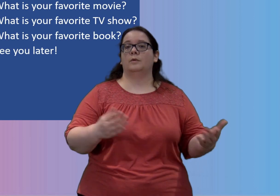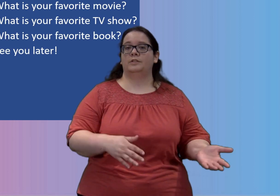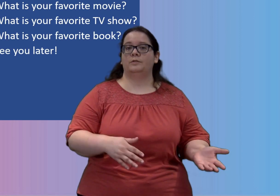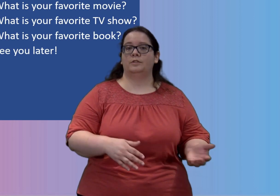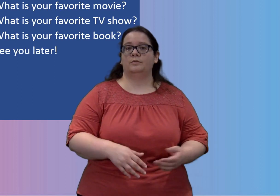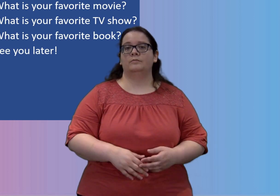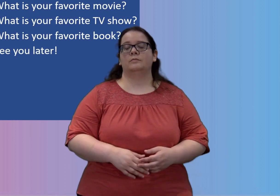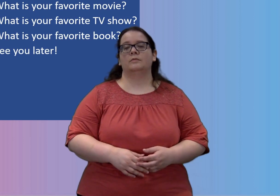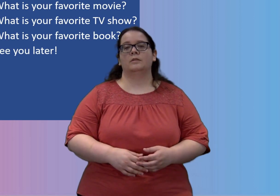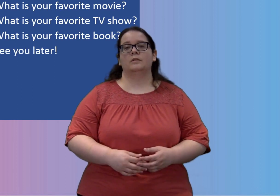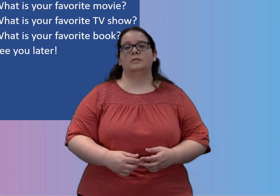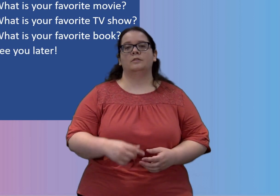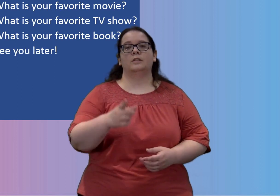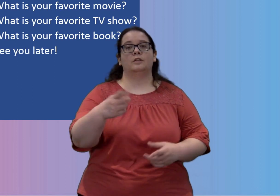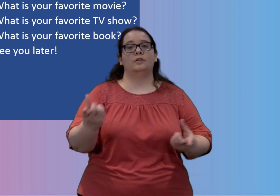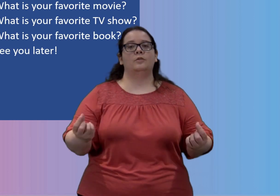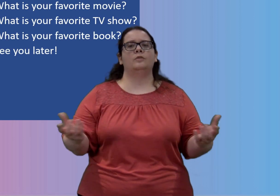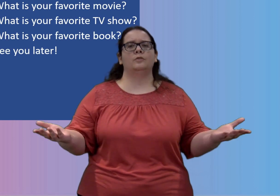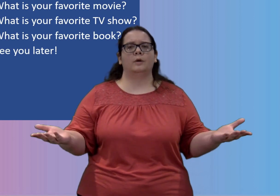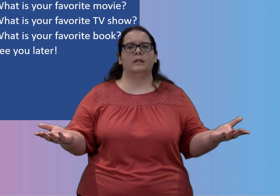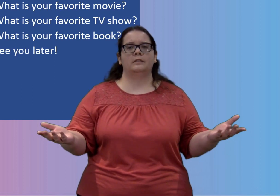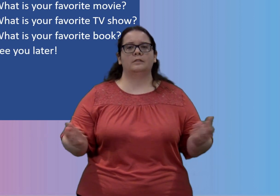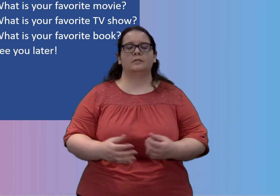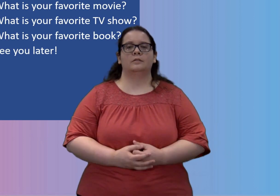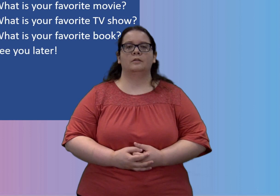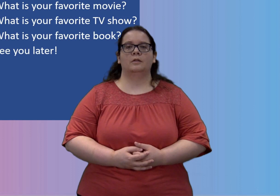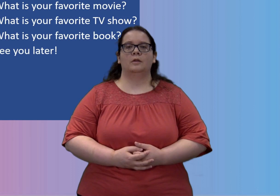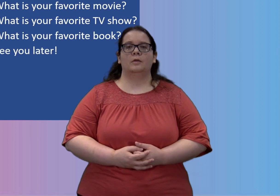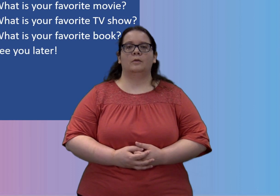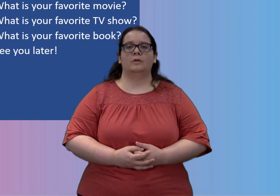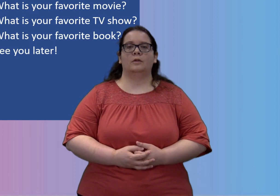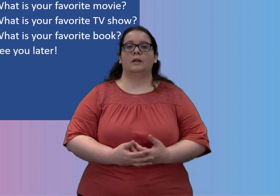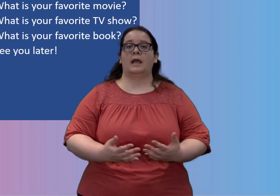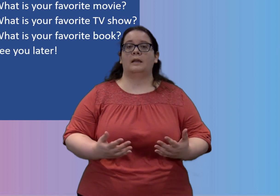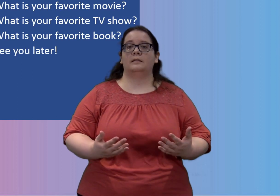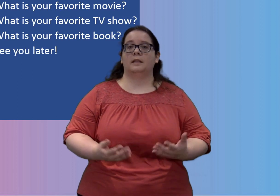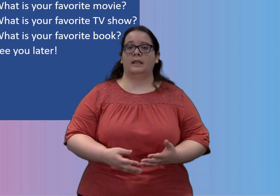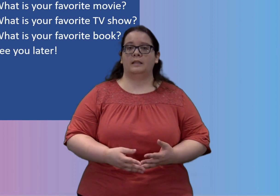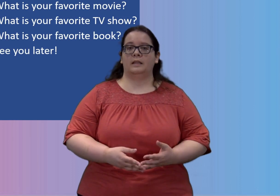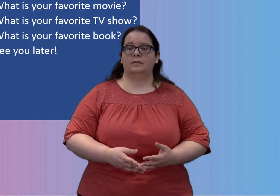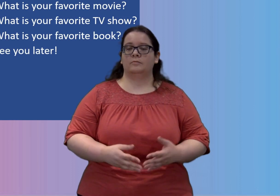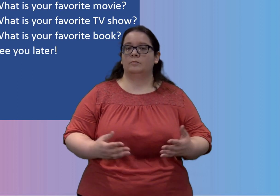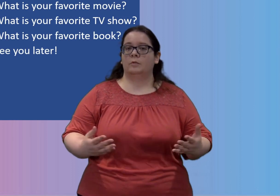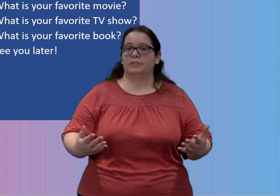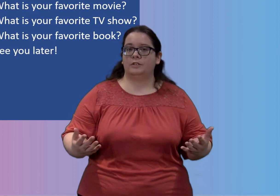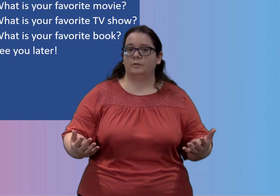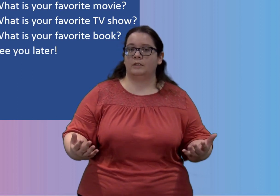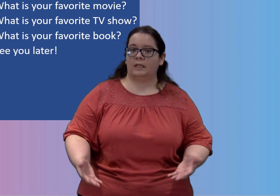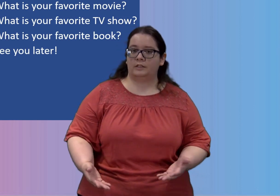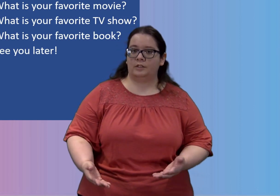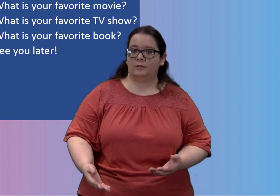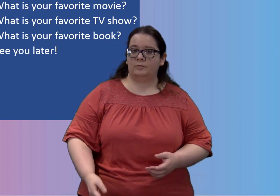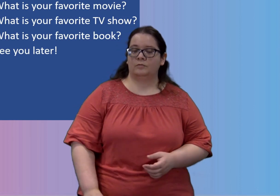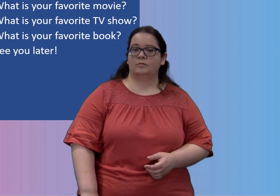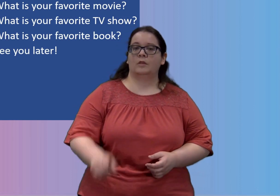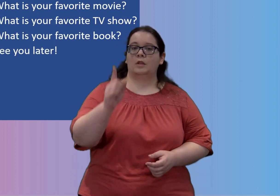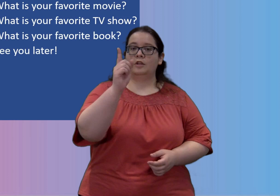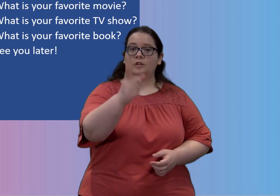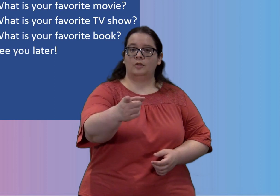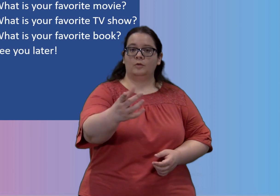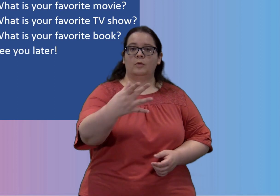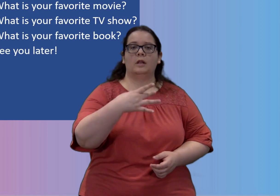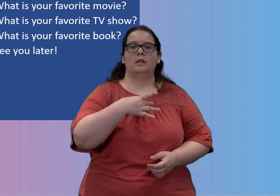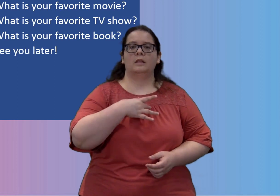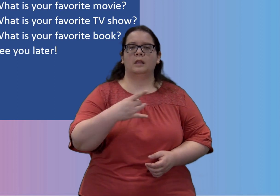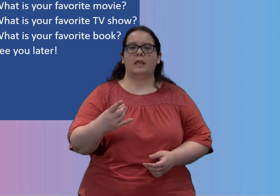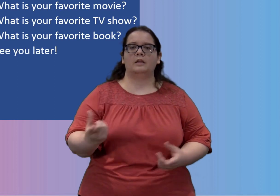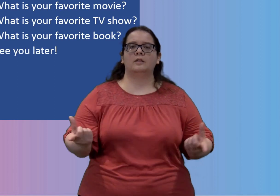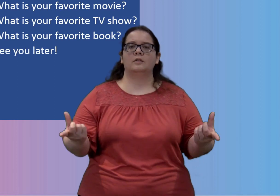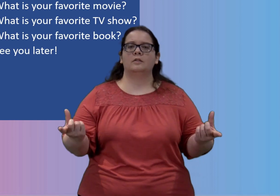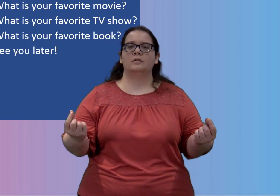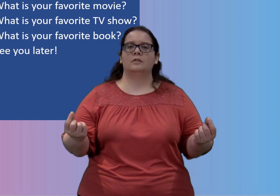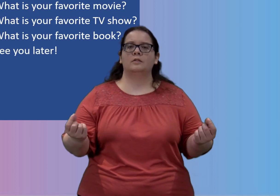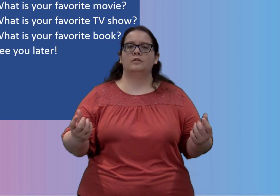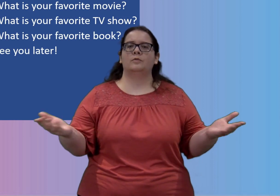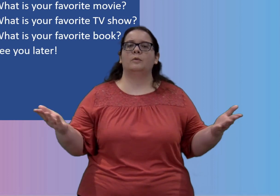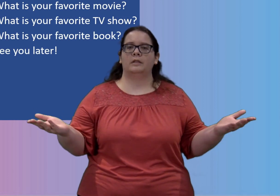do you do?" do the "you do what?" or add "like" in there. What do you like to do? You like do what?